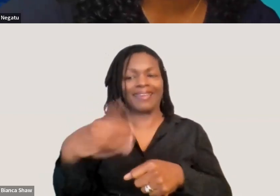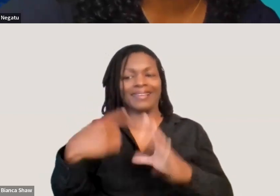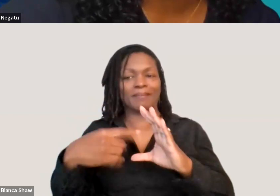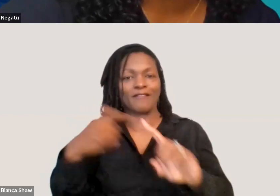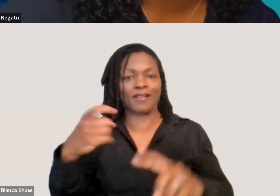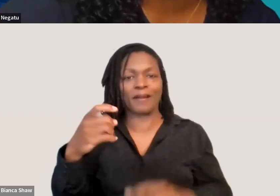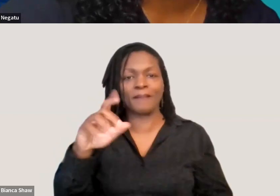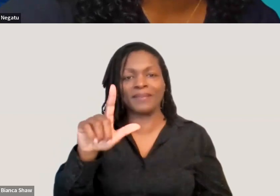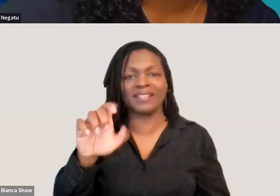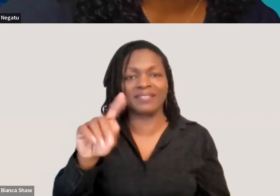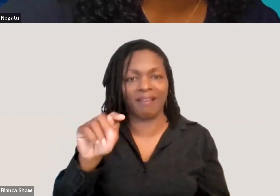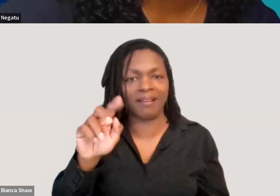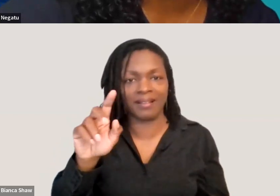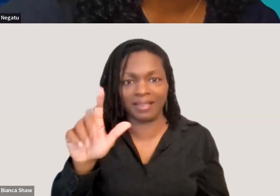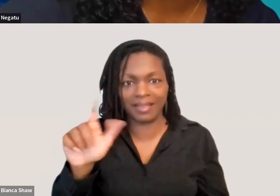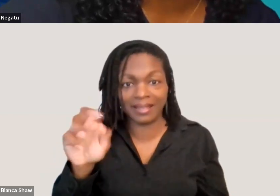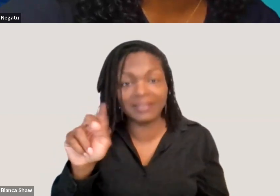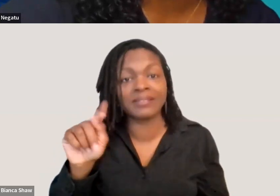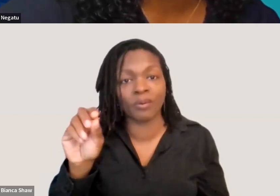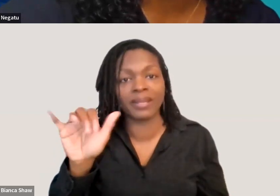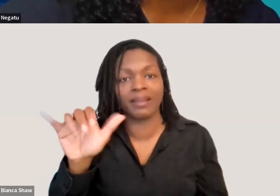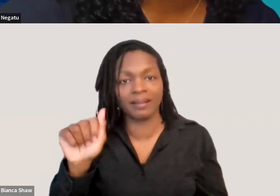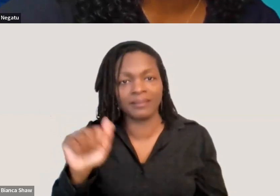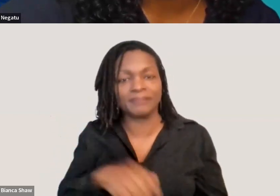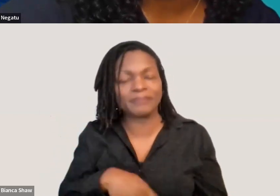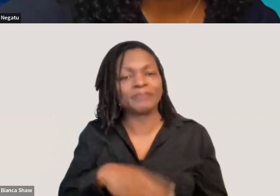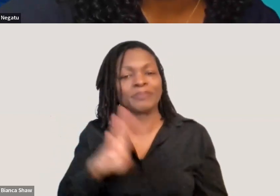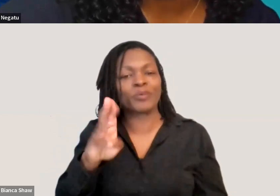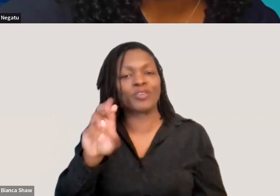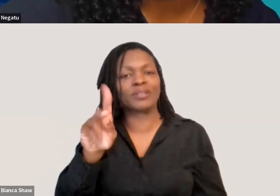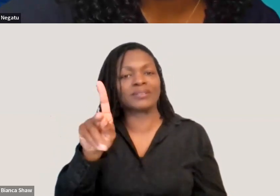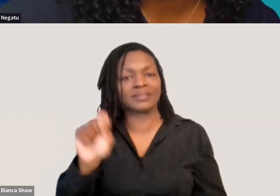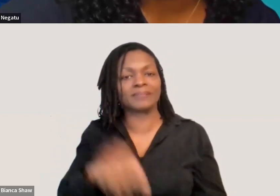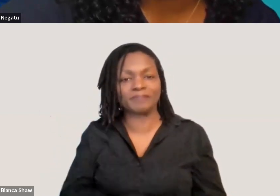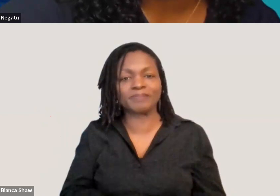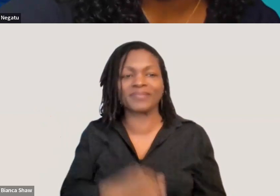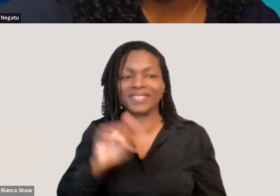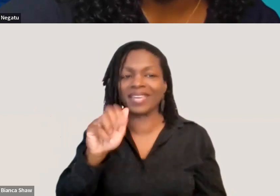And Dr. Mitchell said 2 different problems we can't. Walk to the doctor. Which is